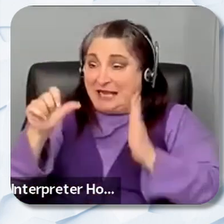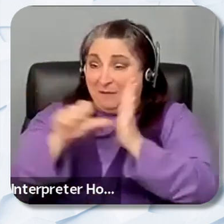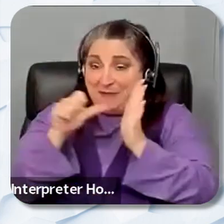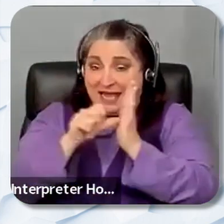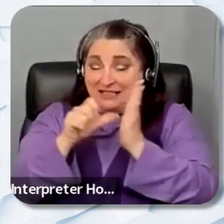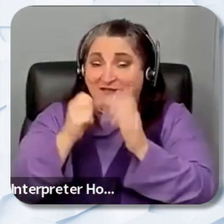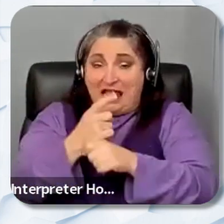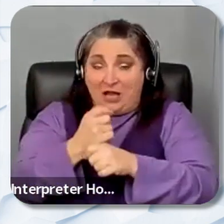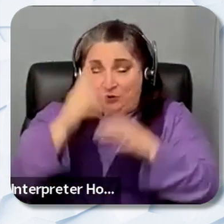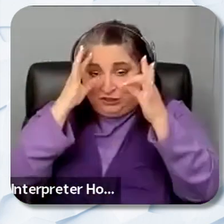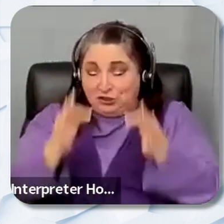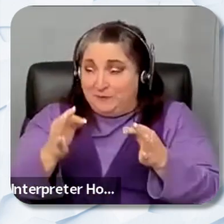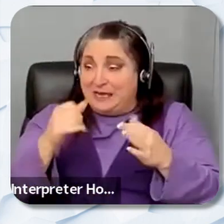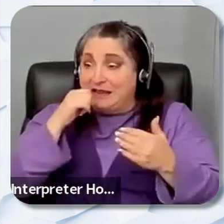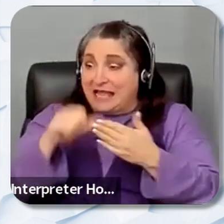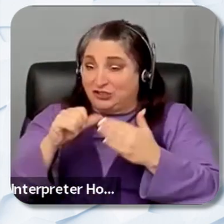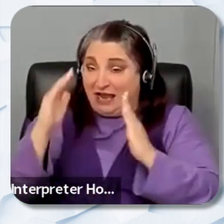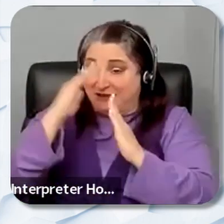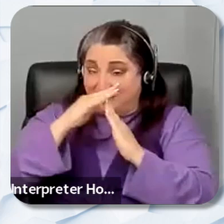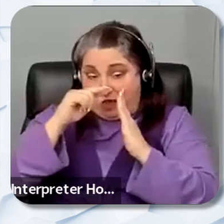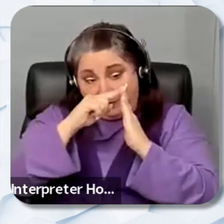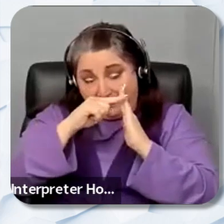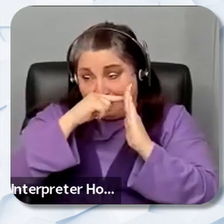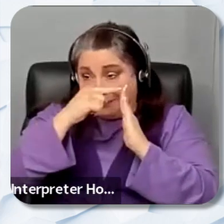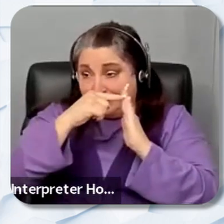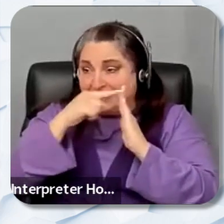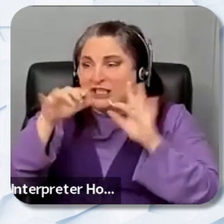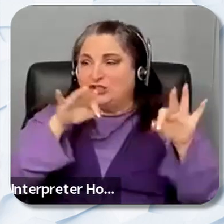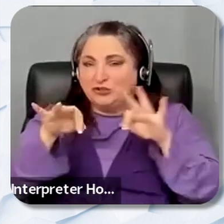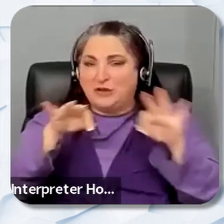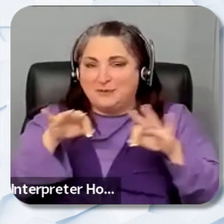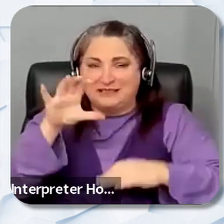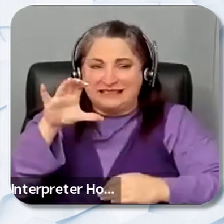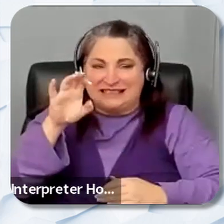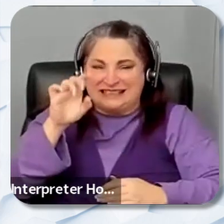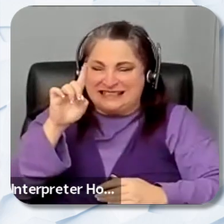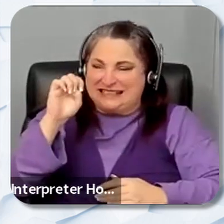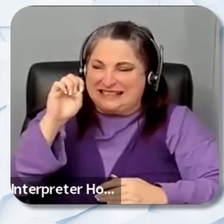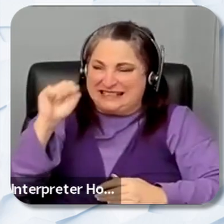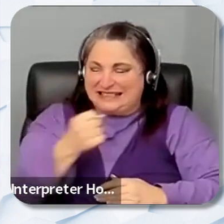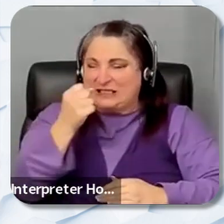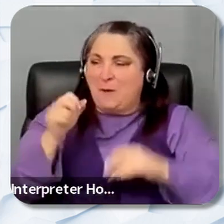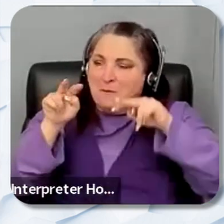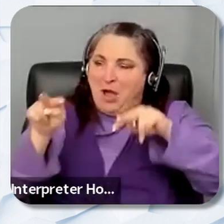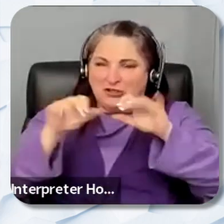Letter, at the top there is a description of CDE's monitoring system that gives a breakdown